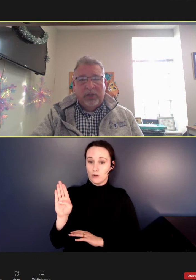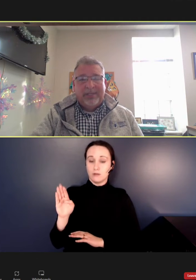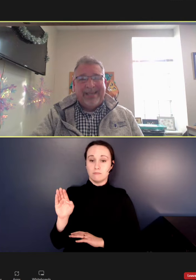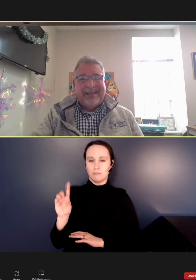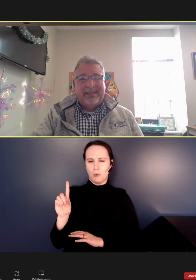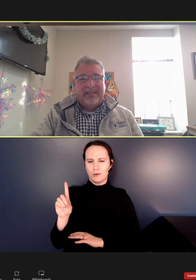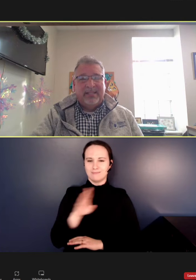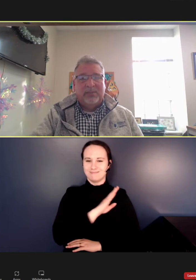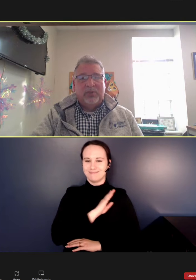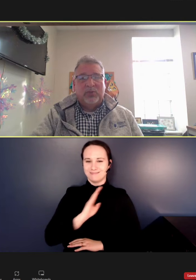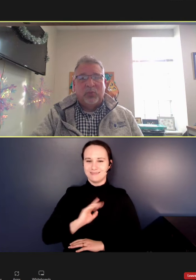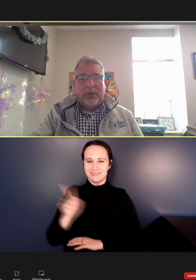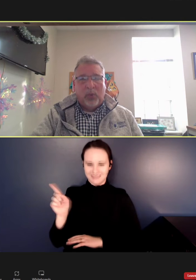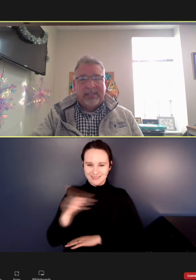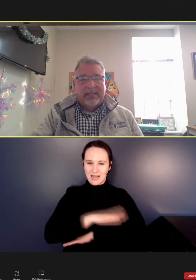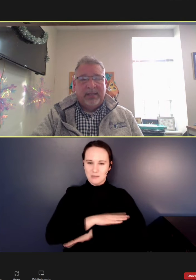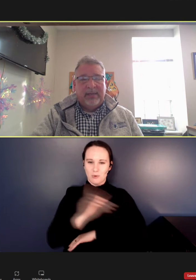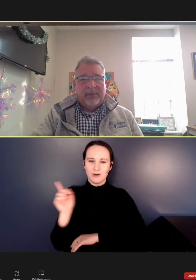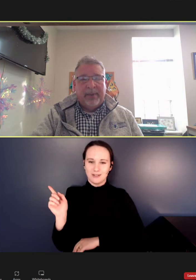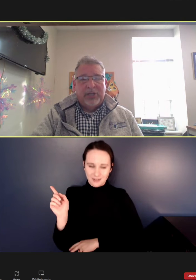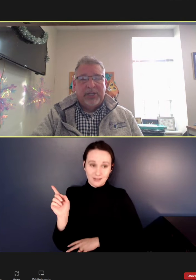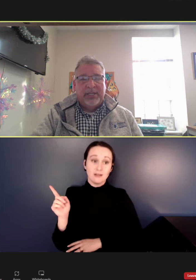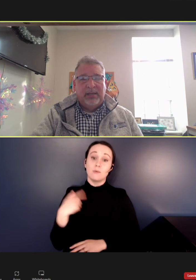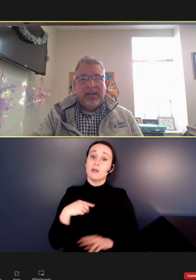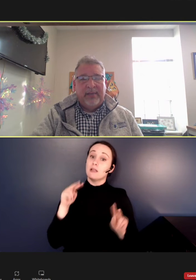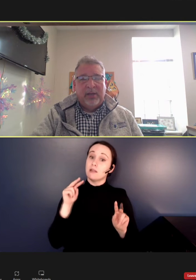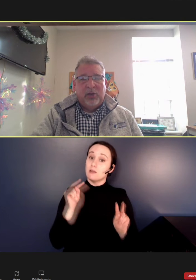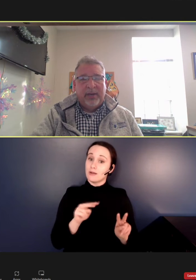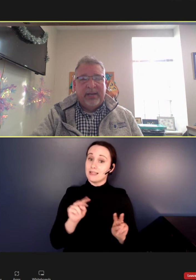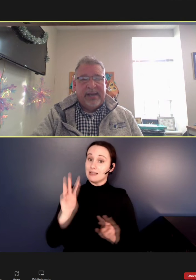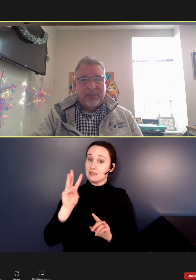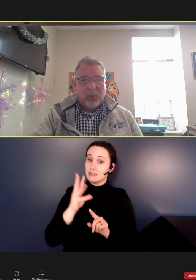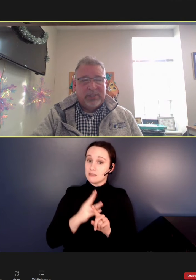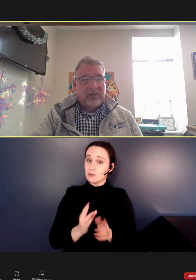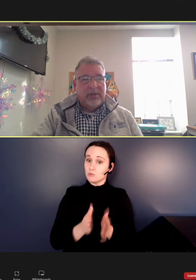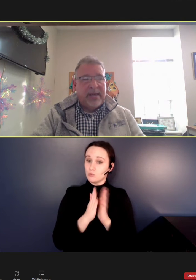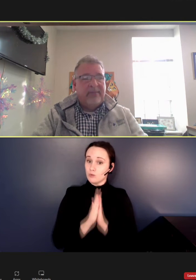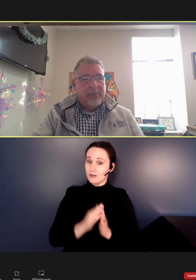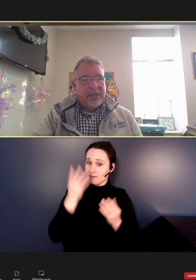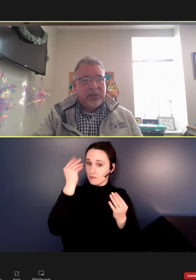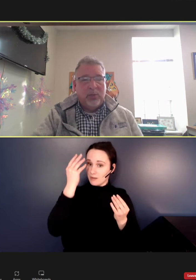We looked at the six most requested information and then created dashboards of what information